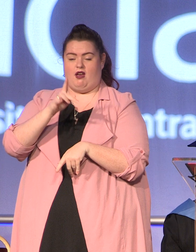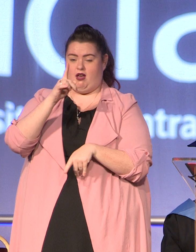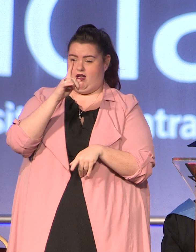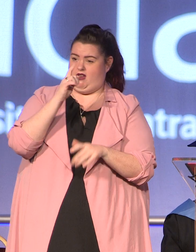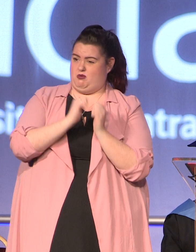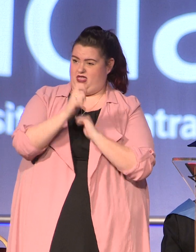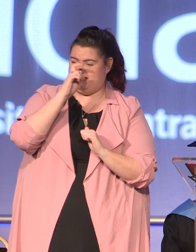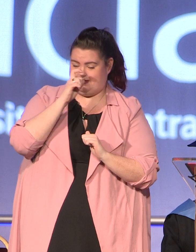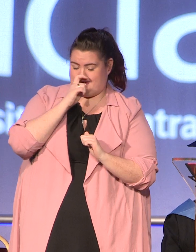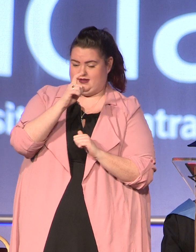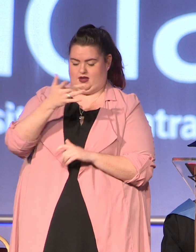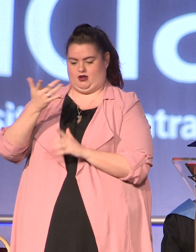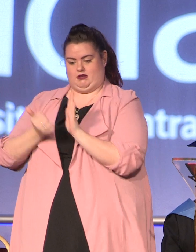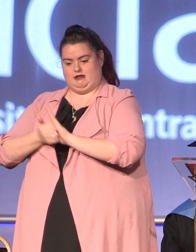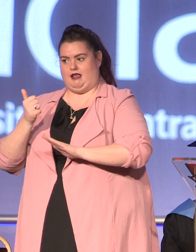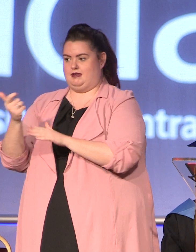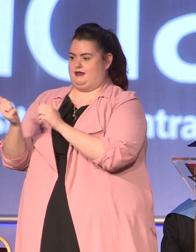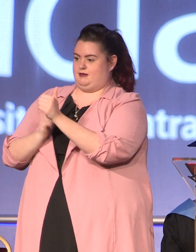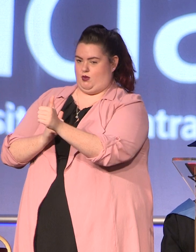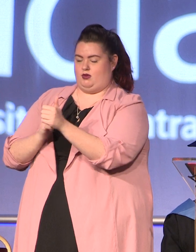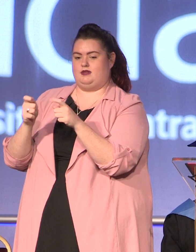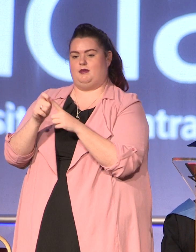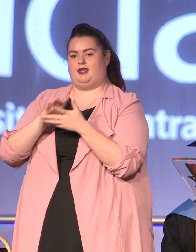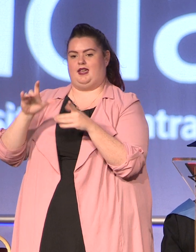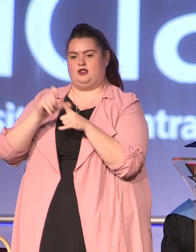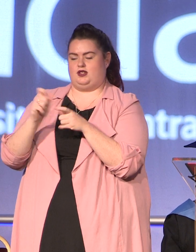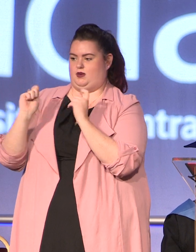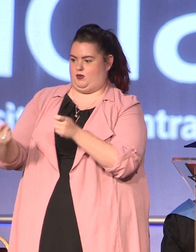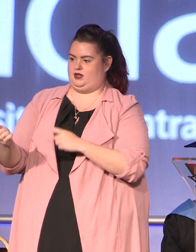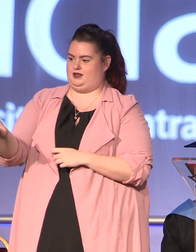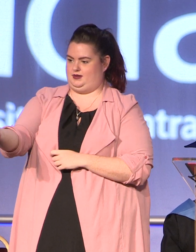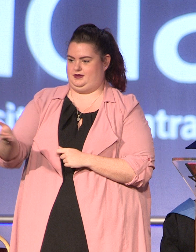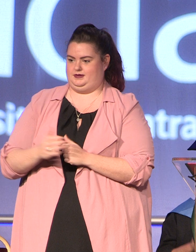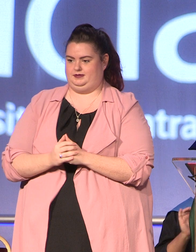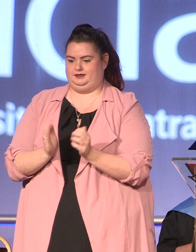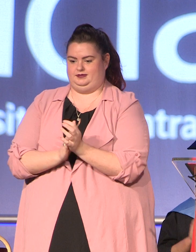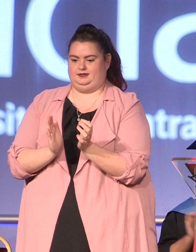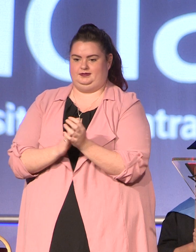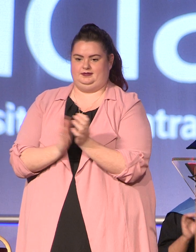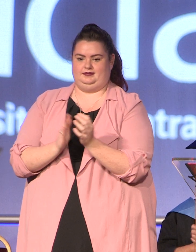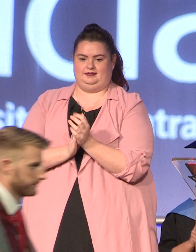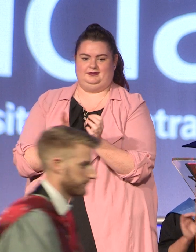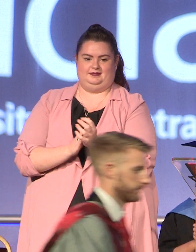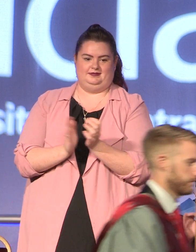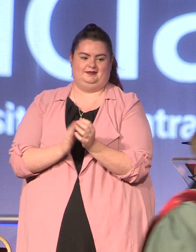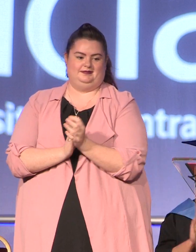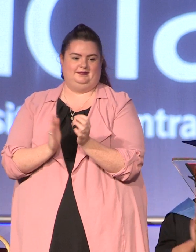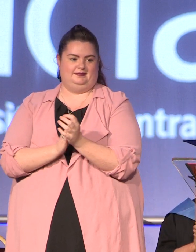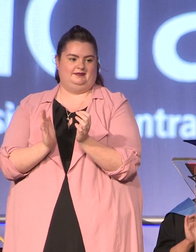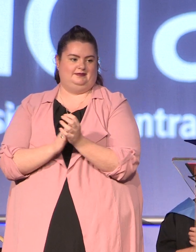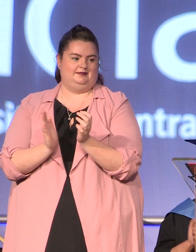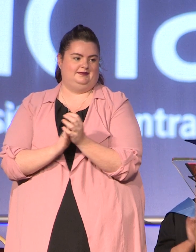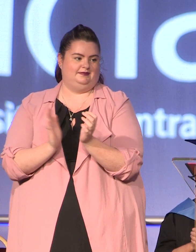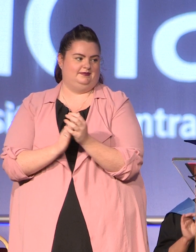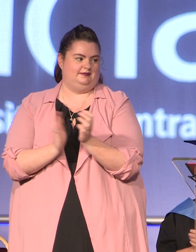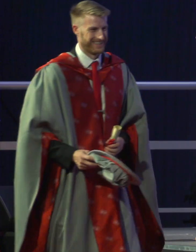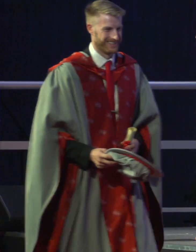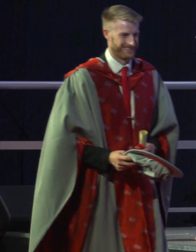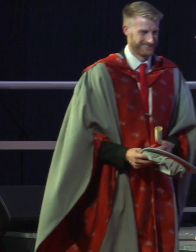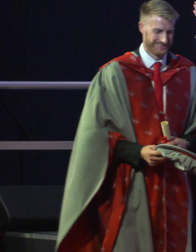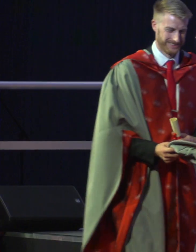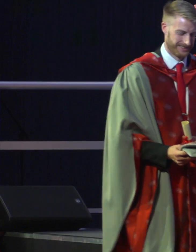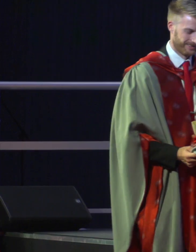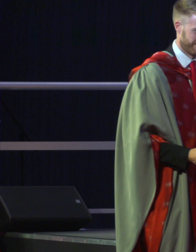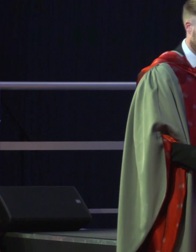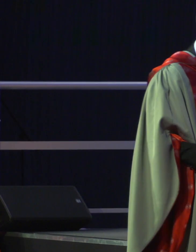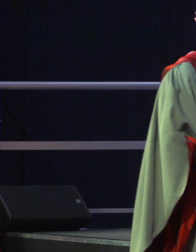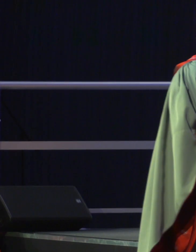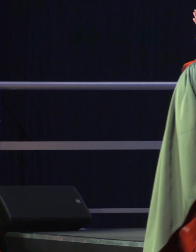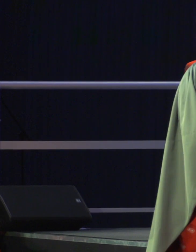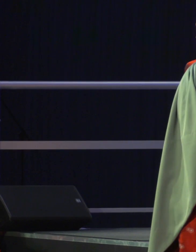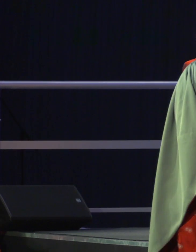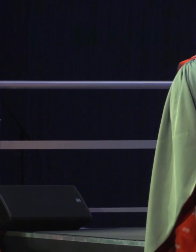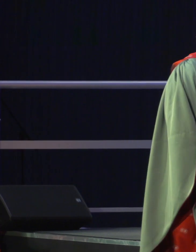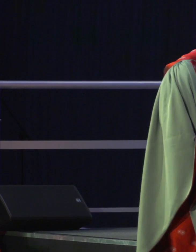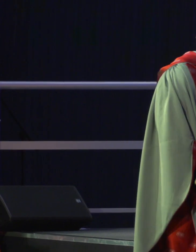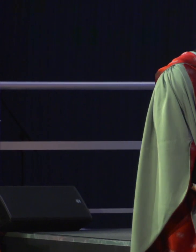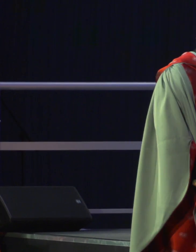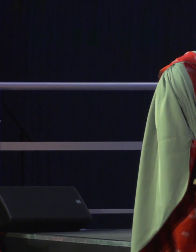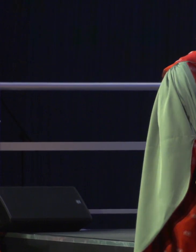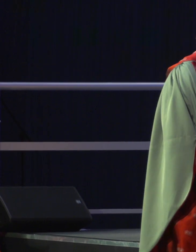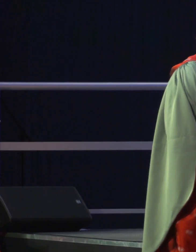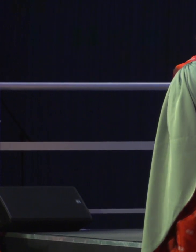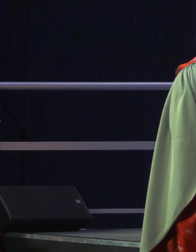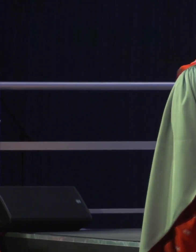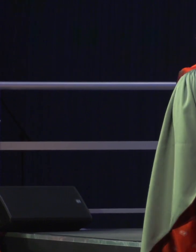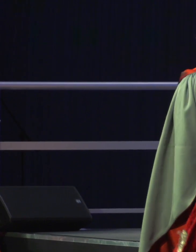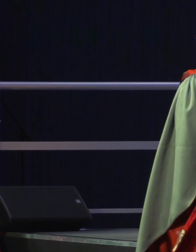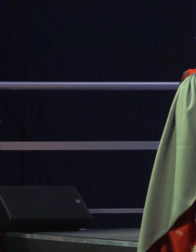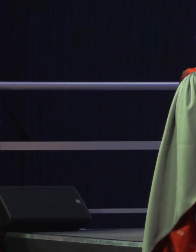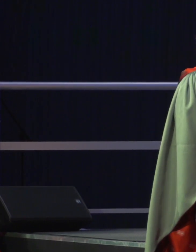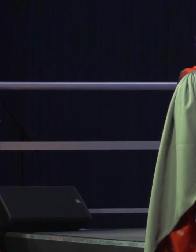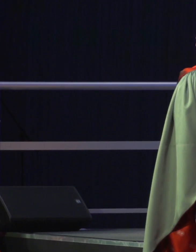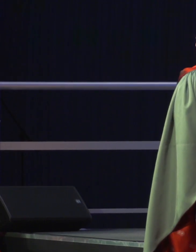in Sport the Degree of Doctor of Philosophy is awarded tor